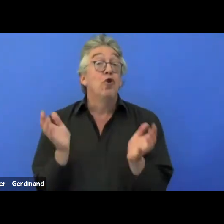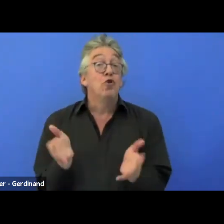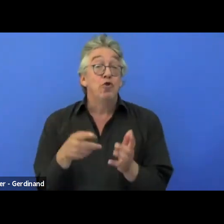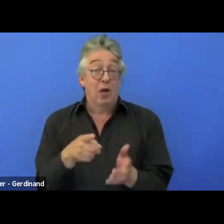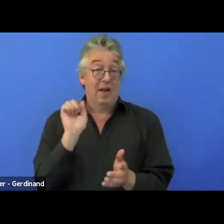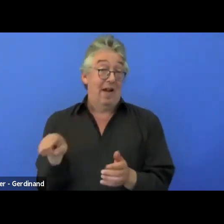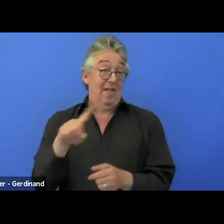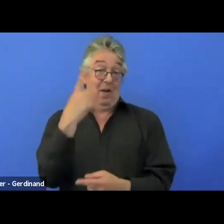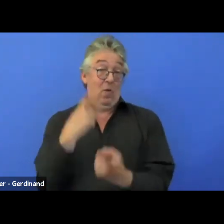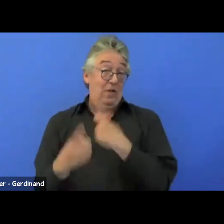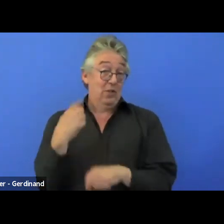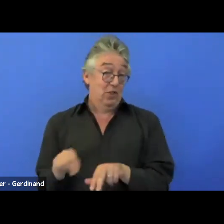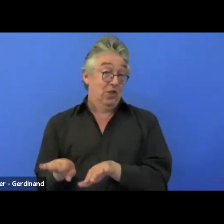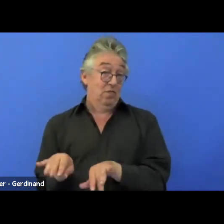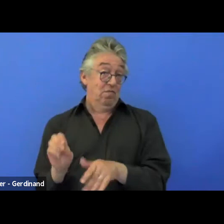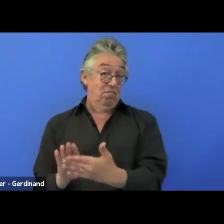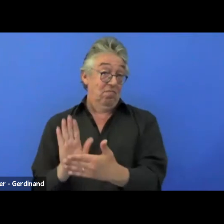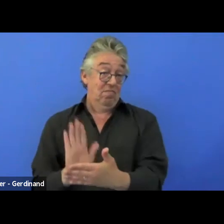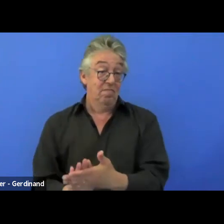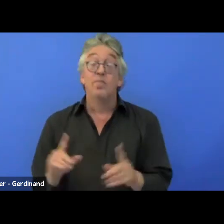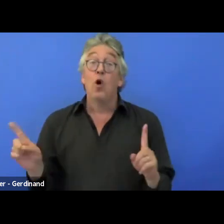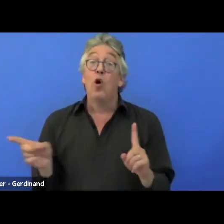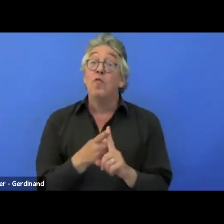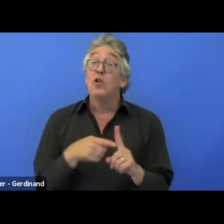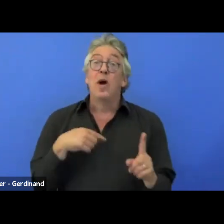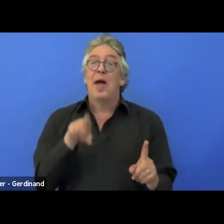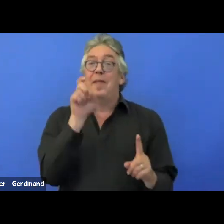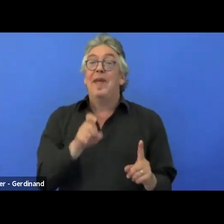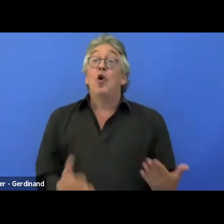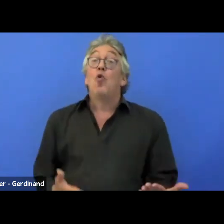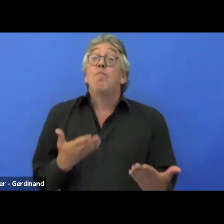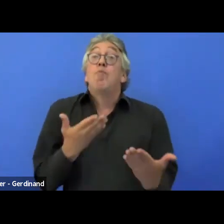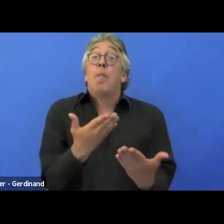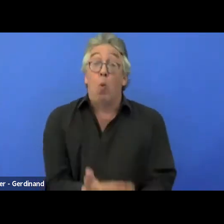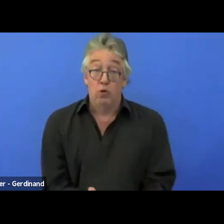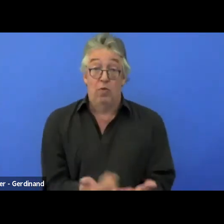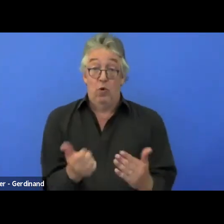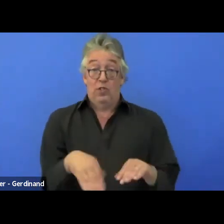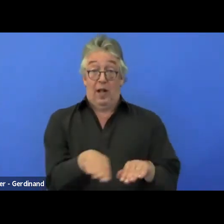As I said, we need a proposal for a standard. This proposal can be accepted or not.